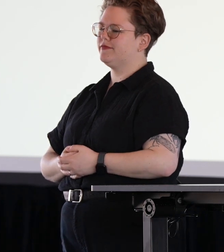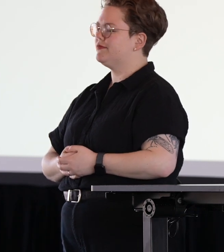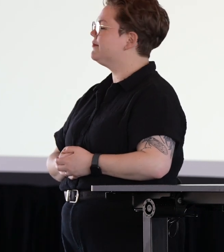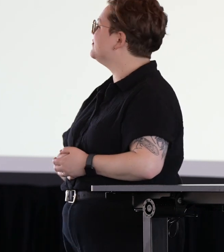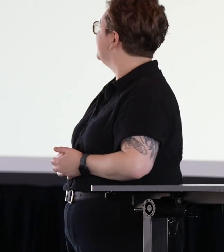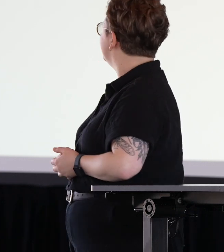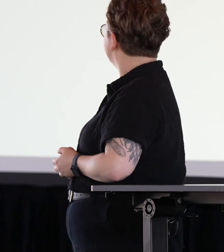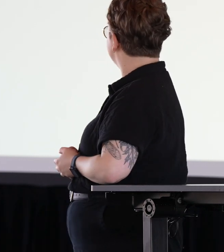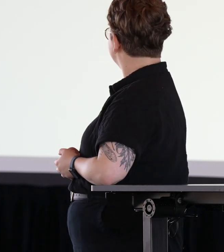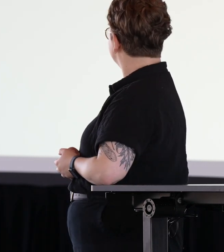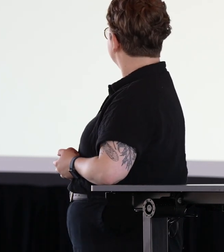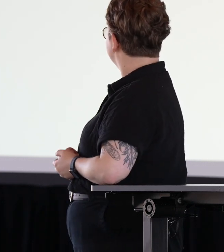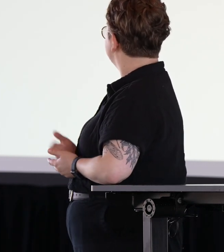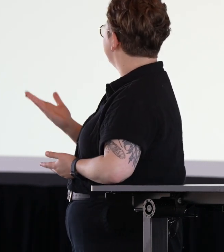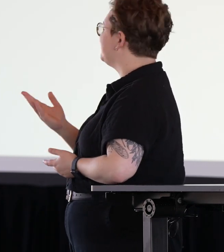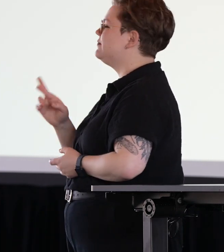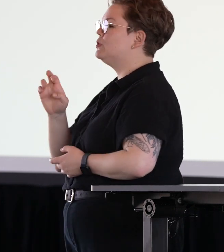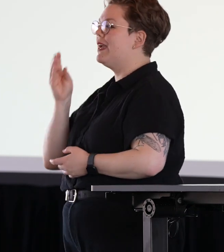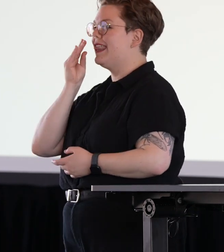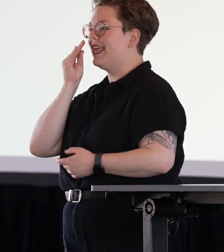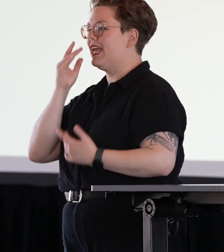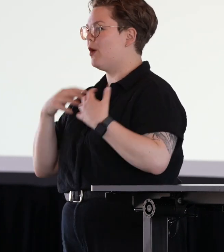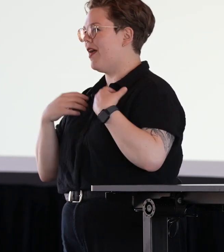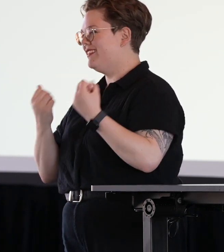here's the Rethinking wellness, which you all are kind of already ahead of this game, but bear with me. Bear with me. So